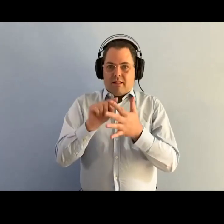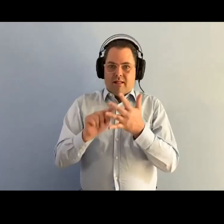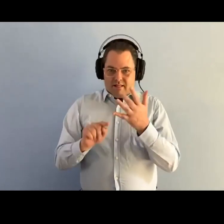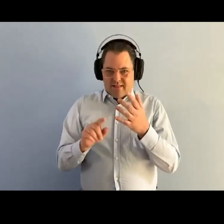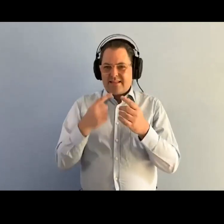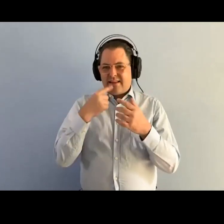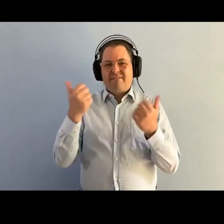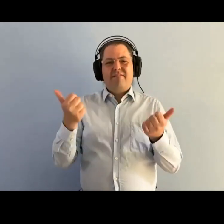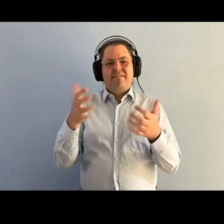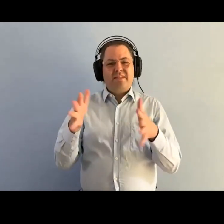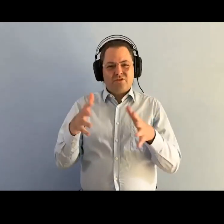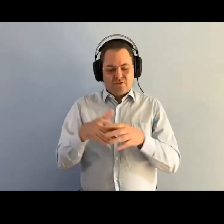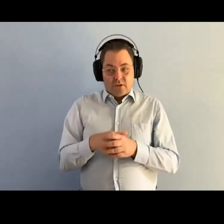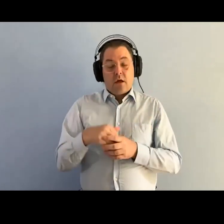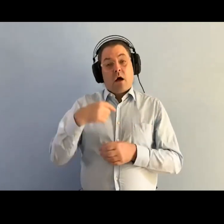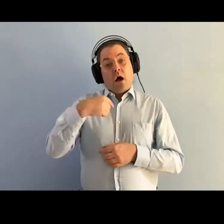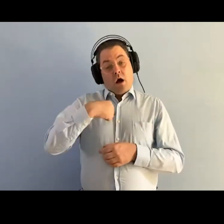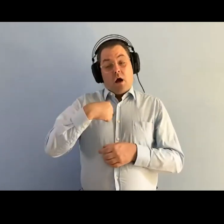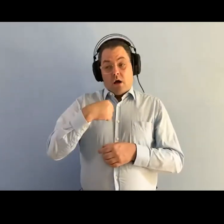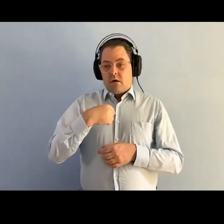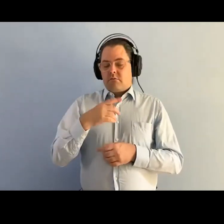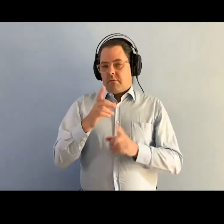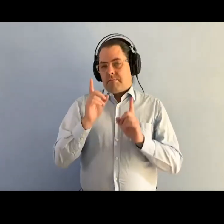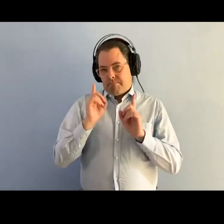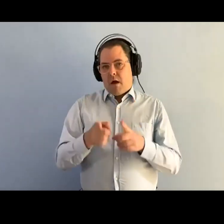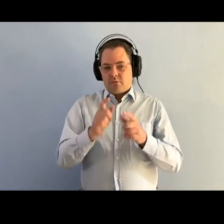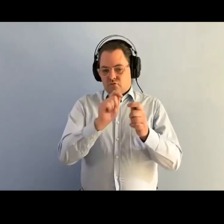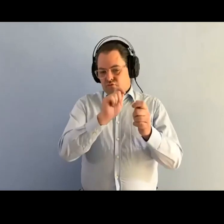Thanks, Christian. I will be quite quick to repeat